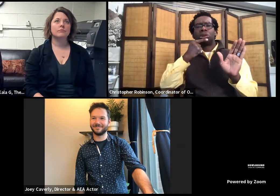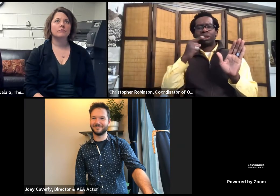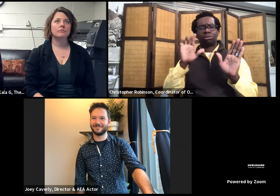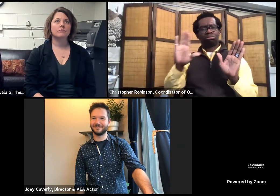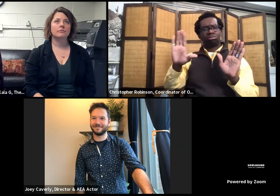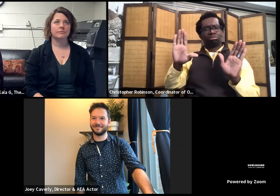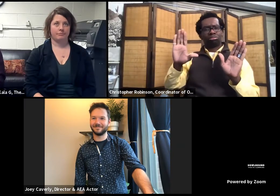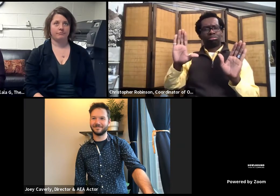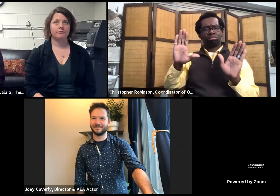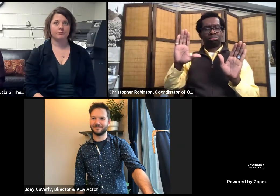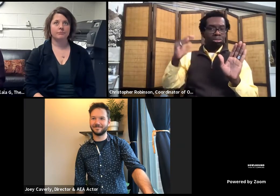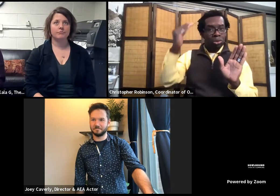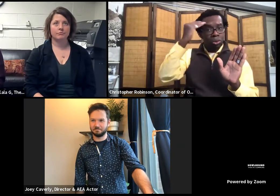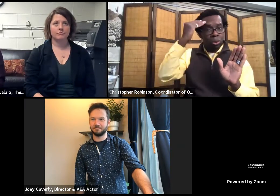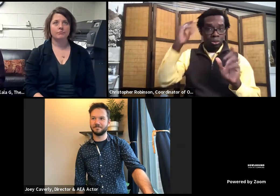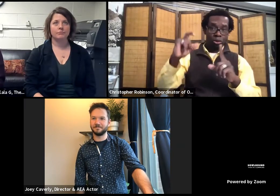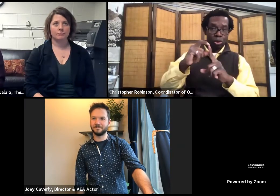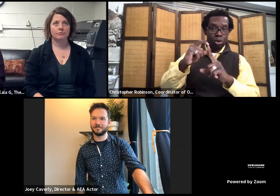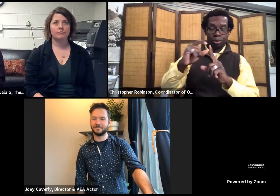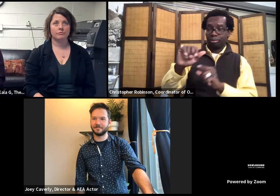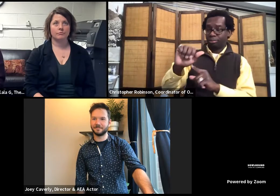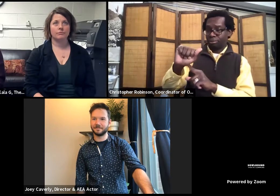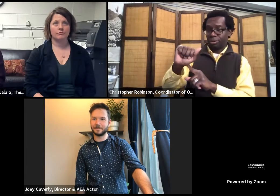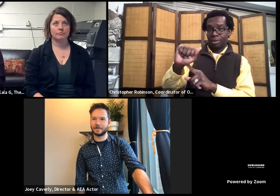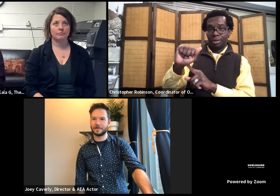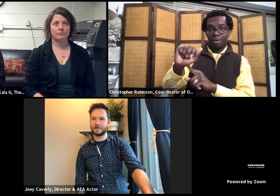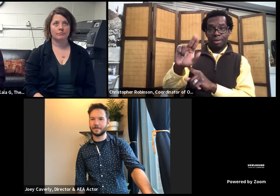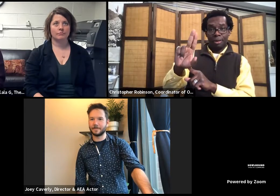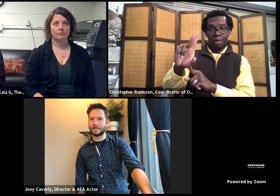theaters, they're primarily staffed by hearing people.